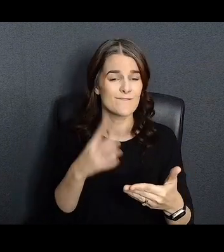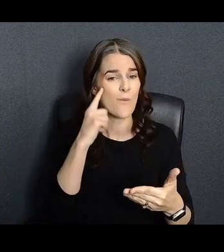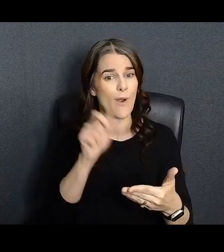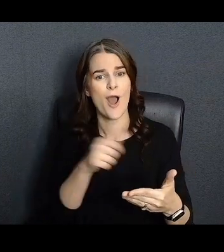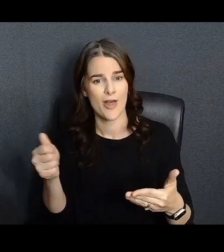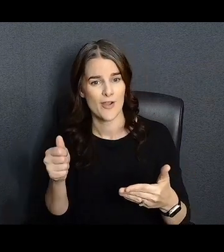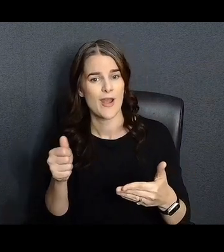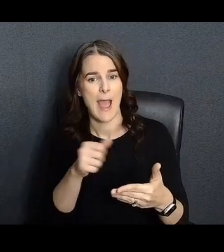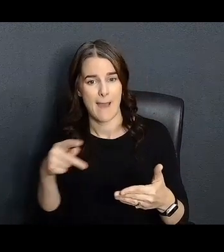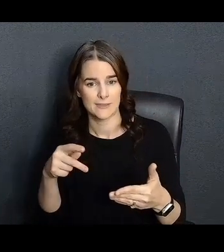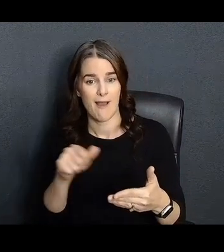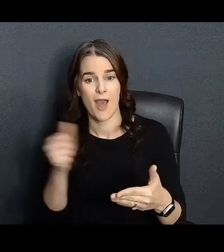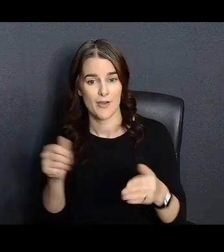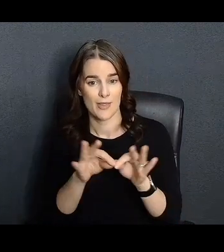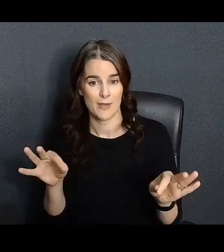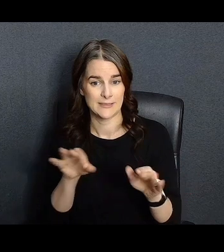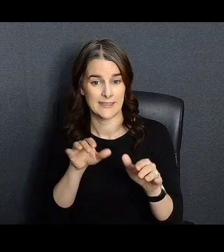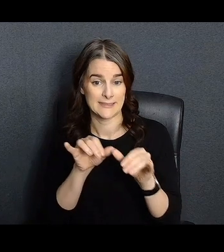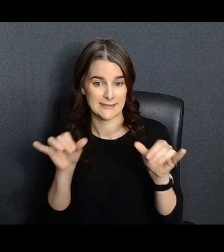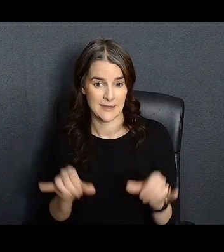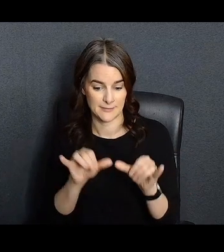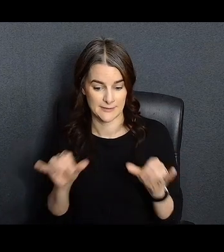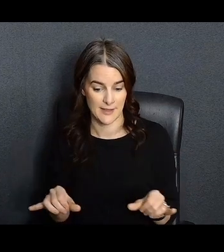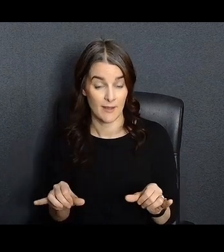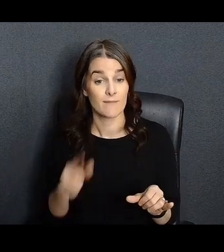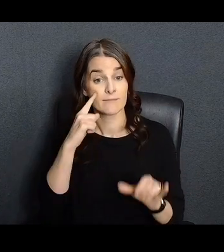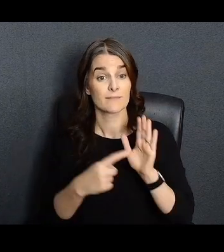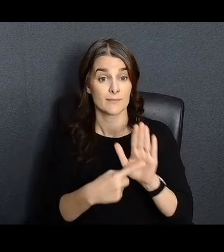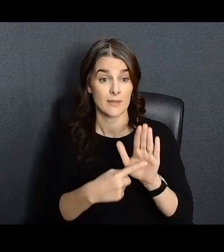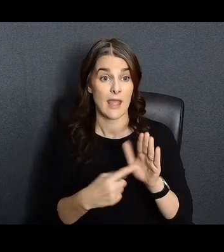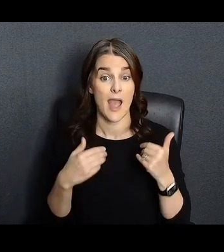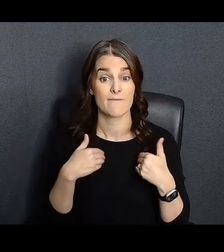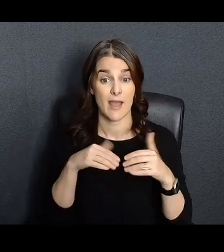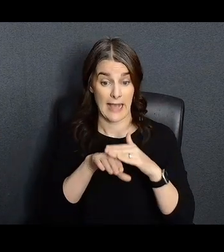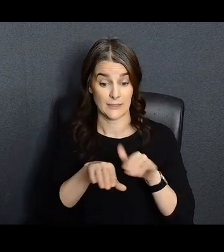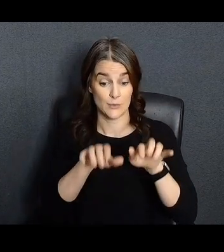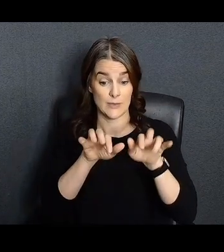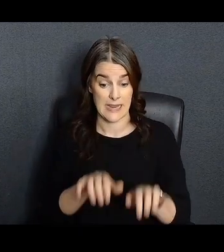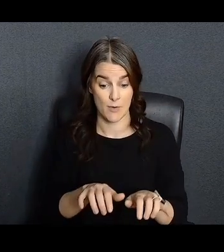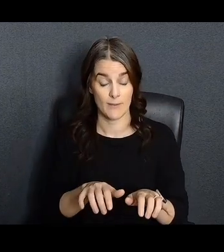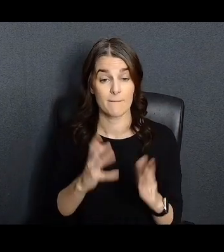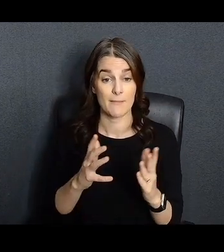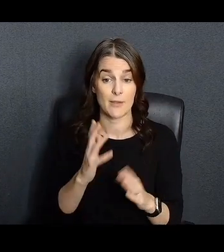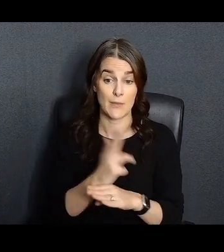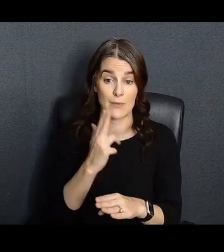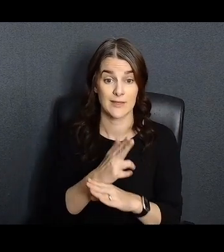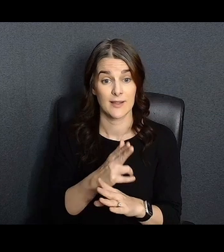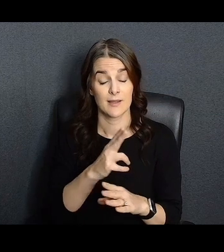So, for example, you can have access to a keyboard for somebody who might be using text to speech